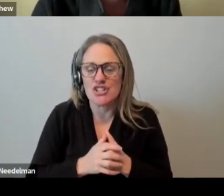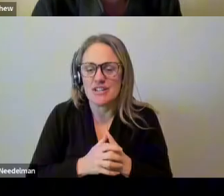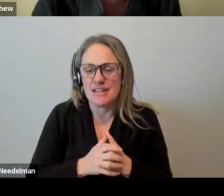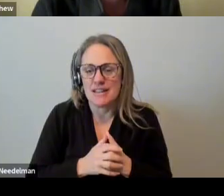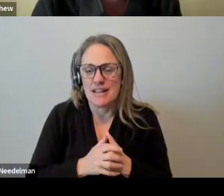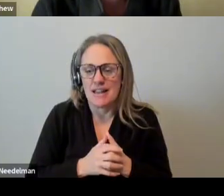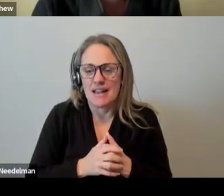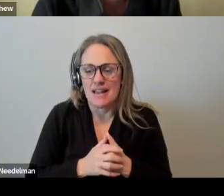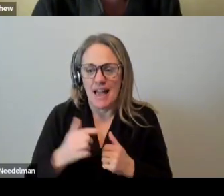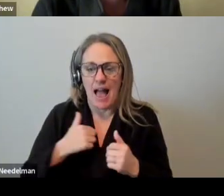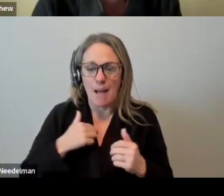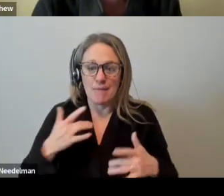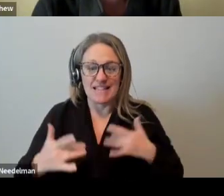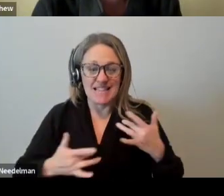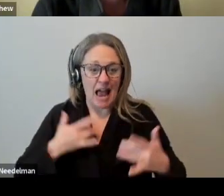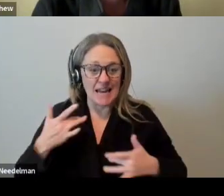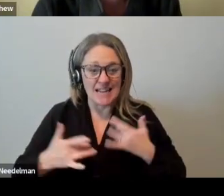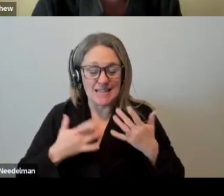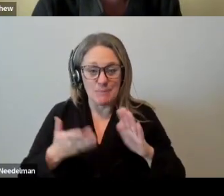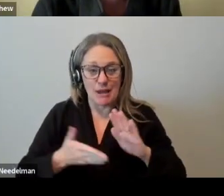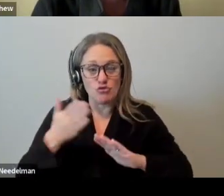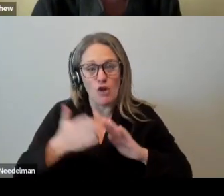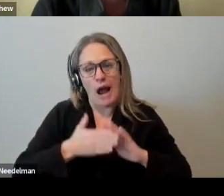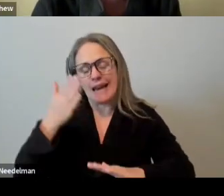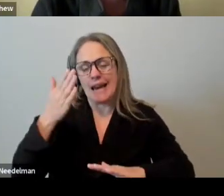I'm really excited to be running under a title